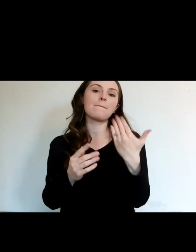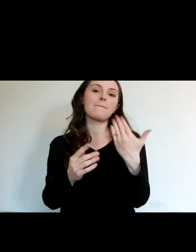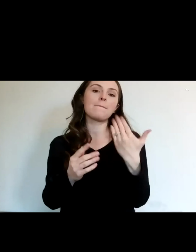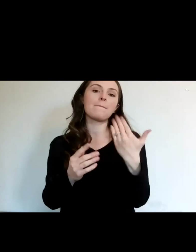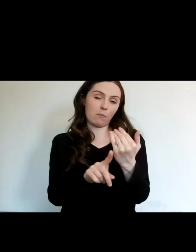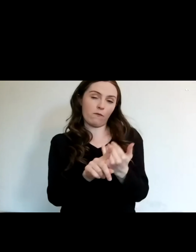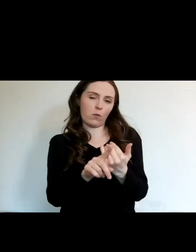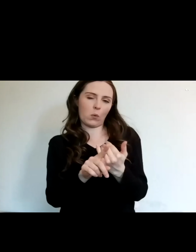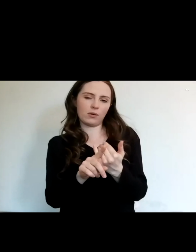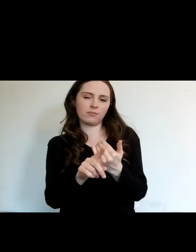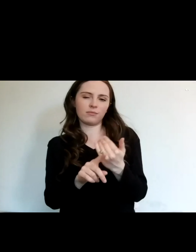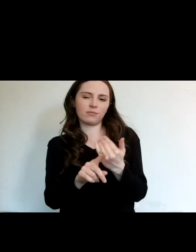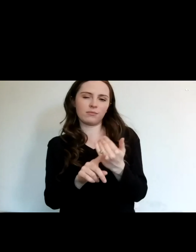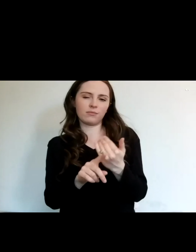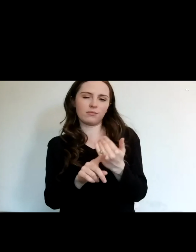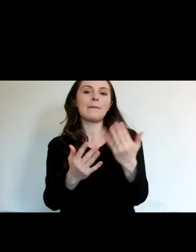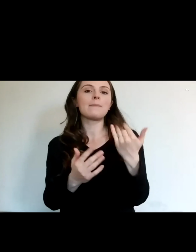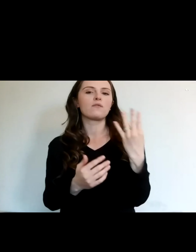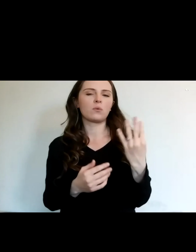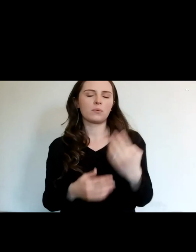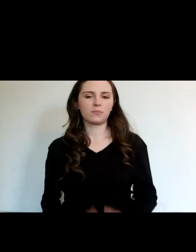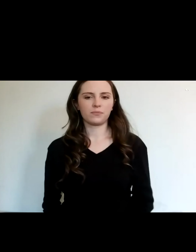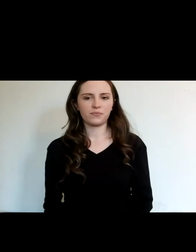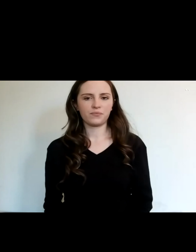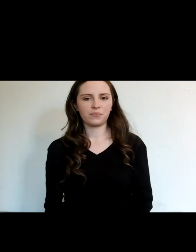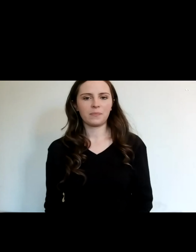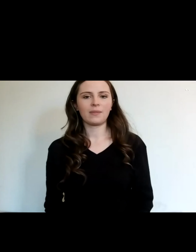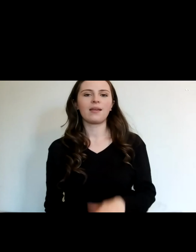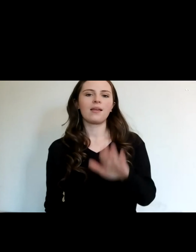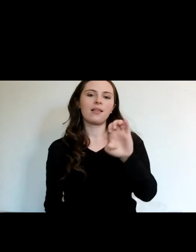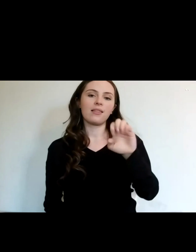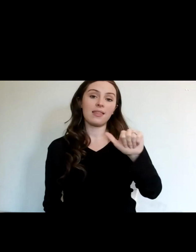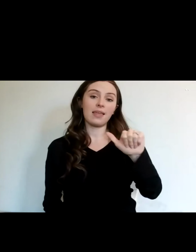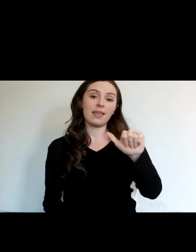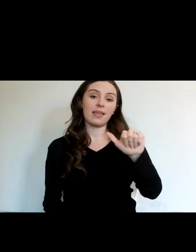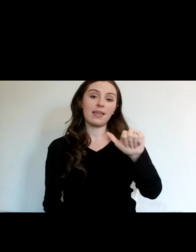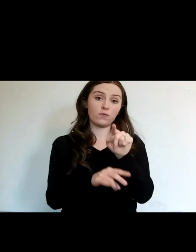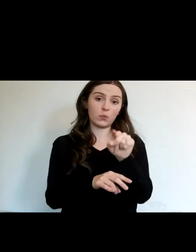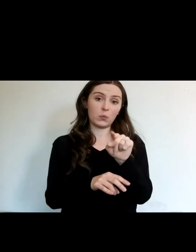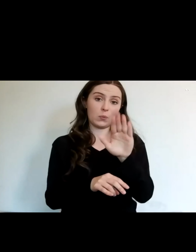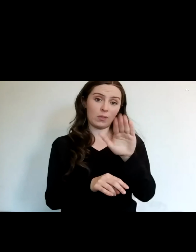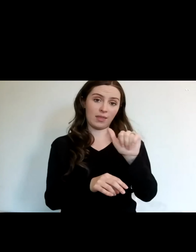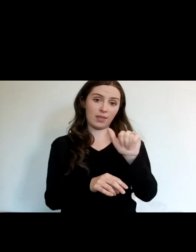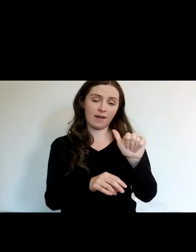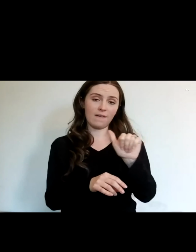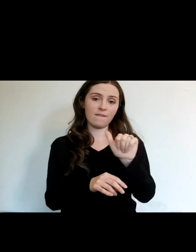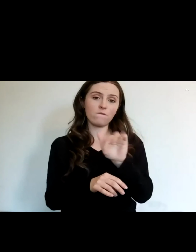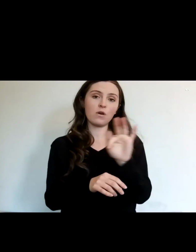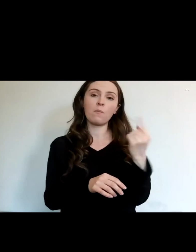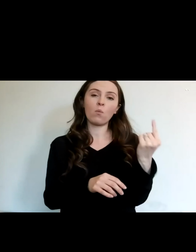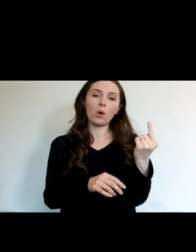And, Léa, I have a question for you from one of the participants if I can find it,